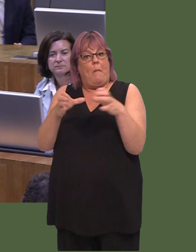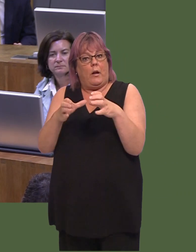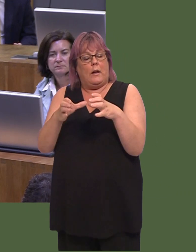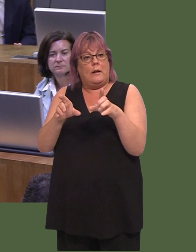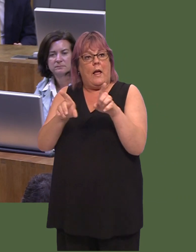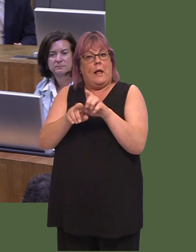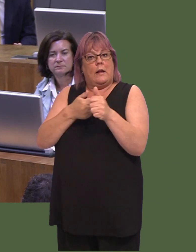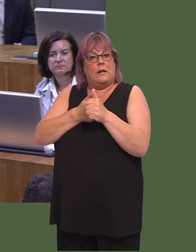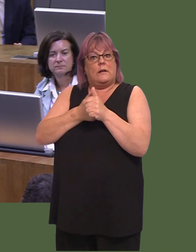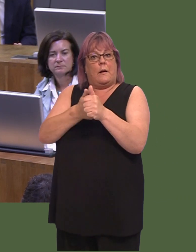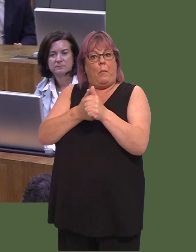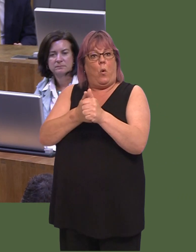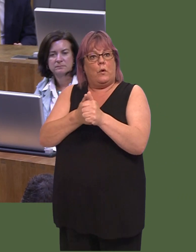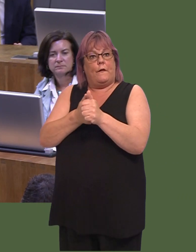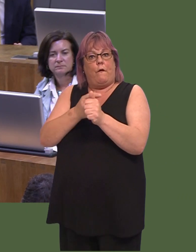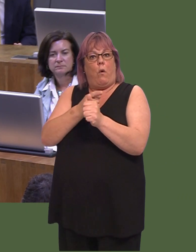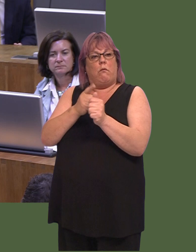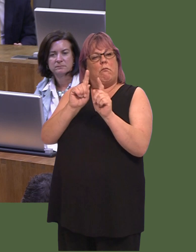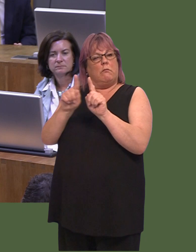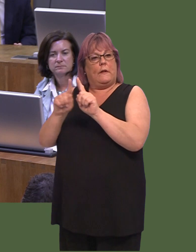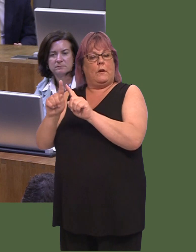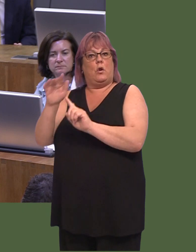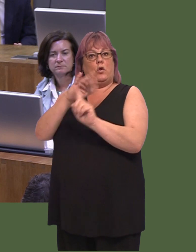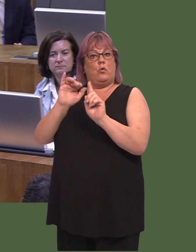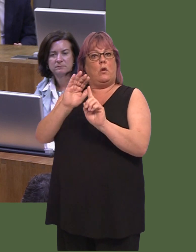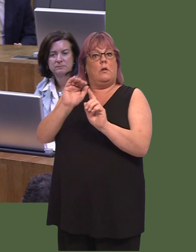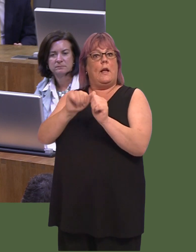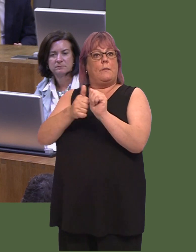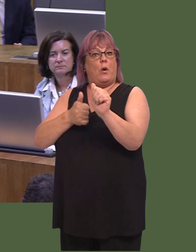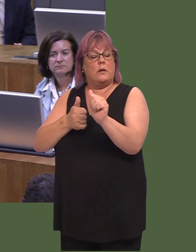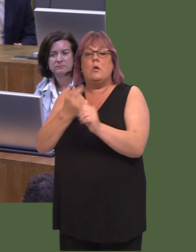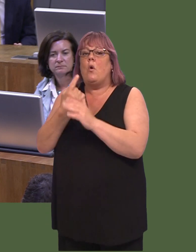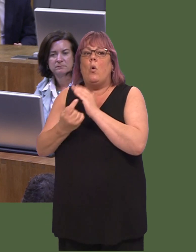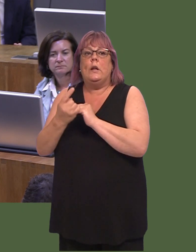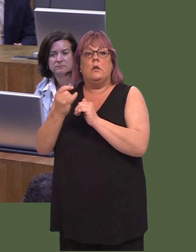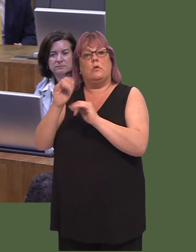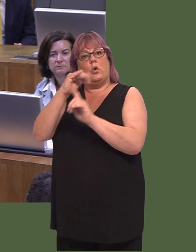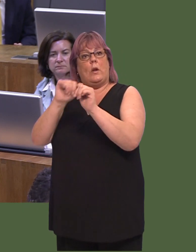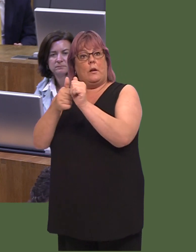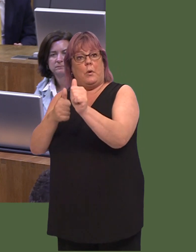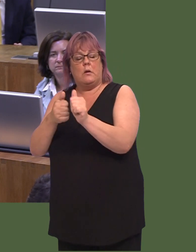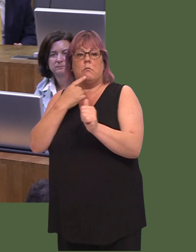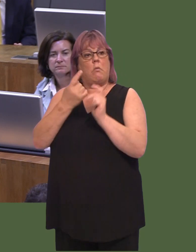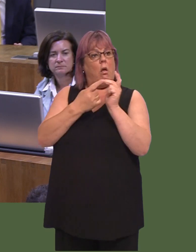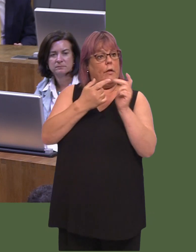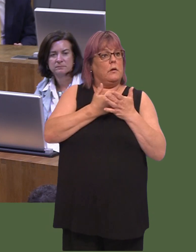to provide bespoke specialist business support to social enterprises. For those that are not social enterprises, of course, there are other areas of support